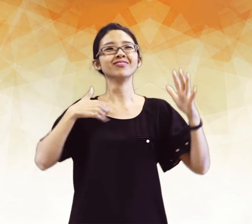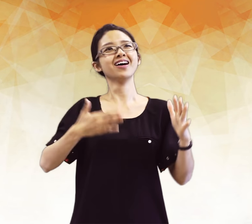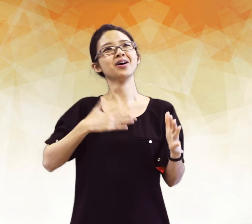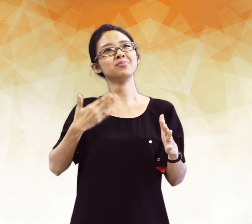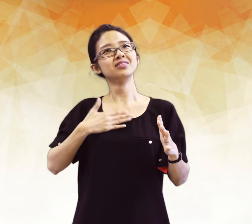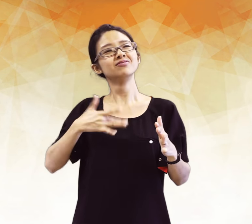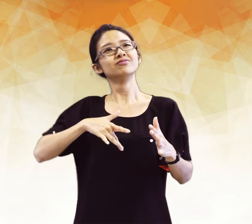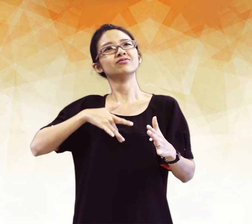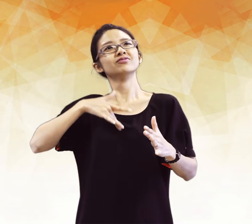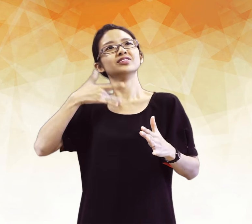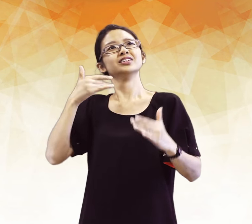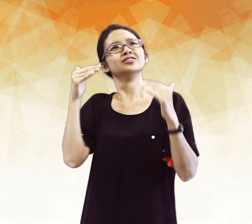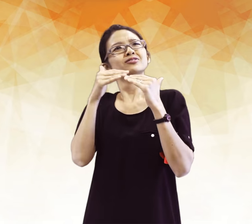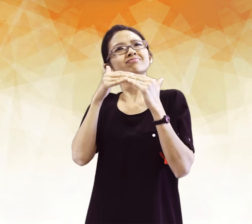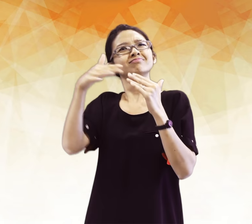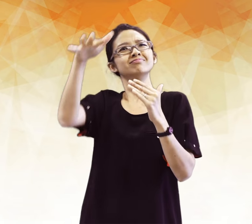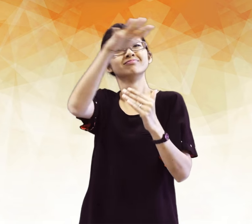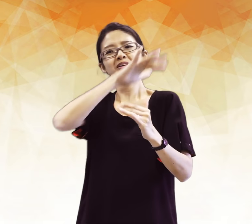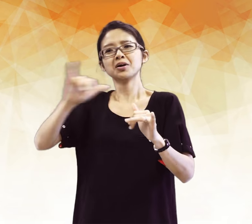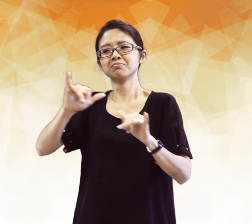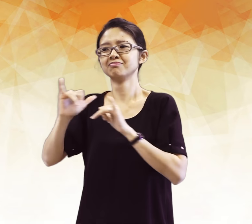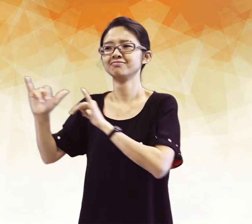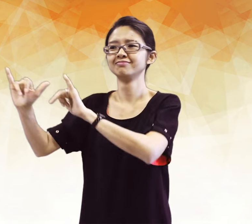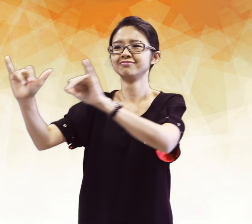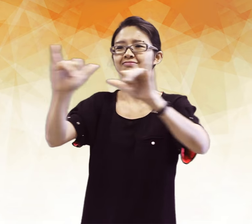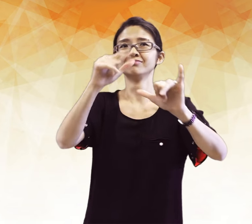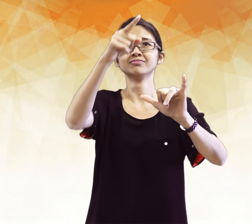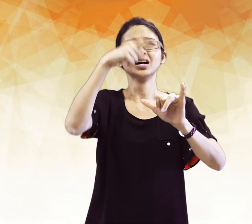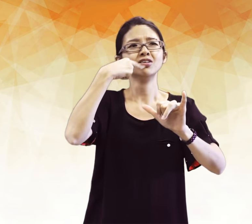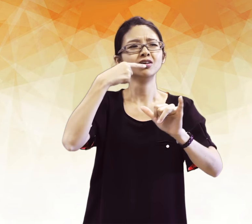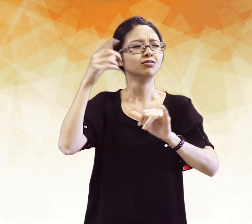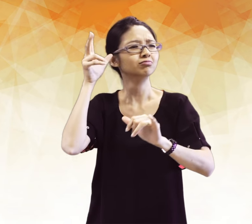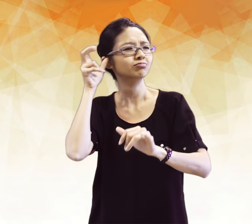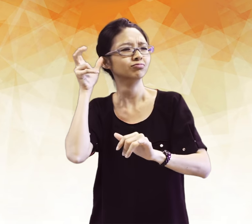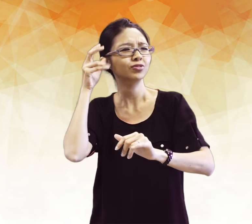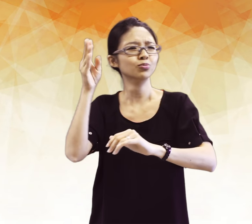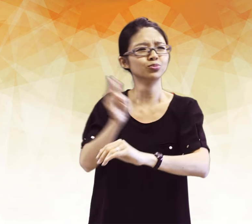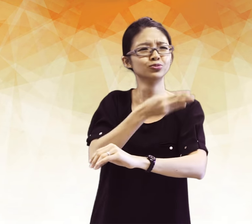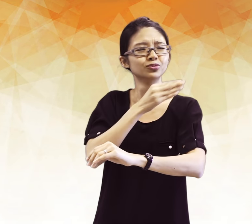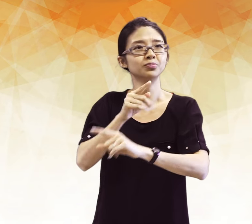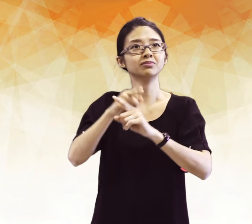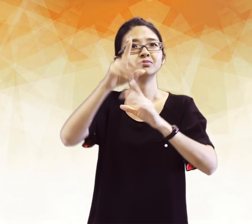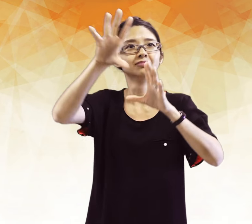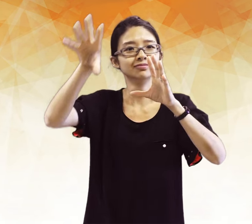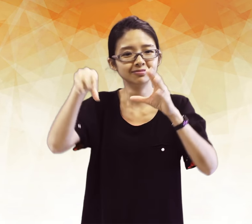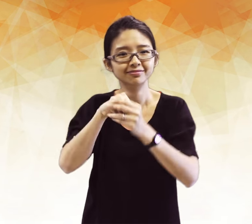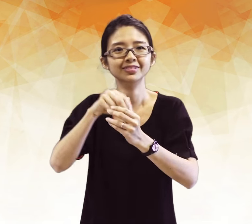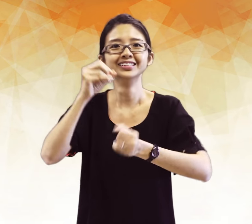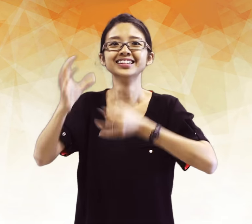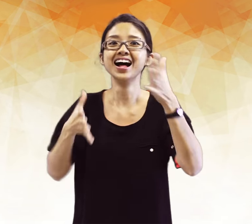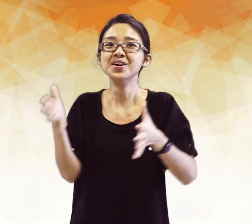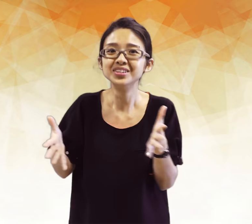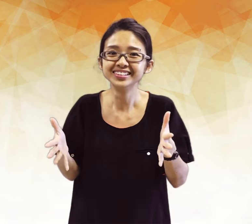I am happy and I feel a sense of equality with the rest of the others in the audience. The play included sign language in the musical.